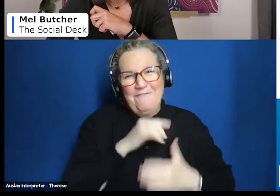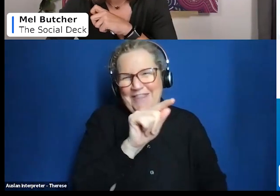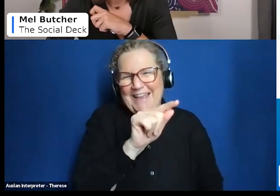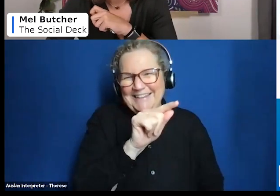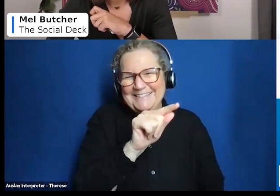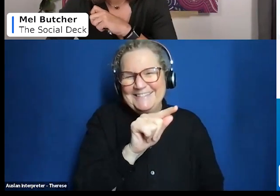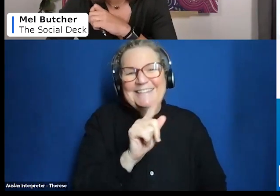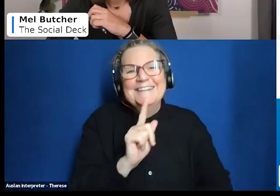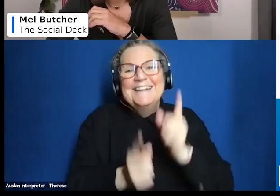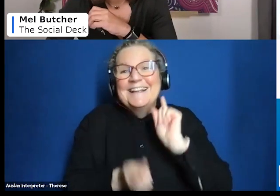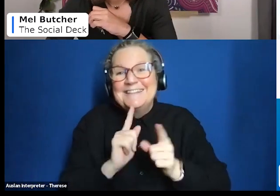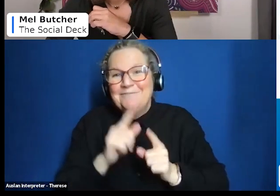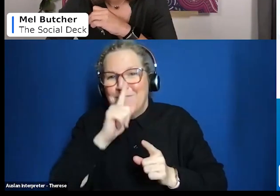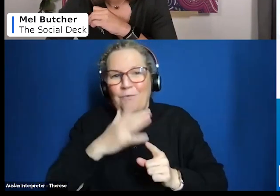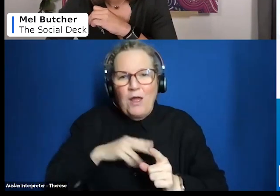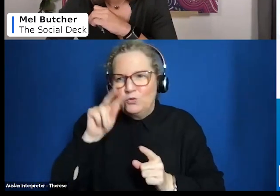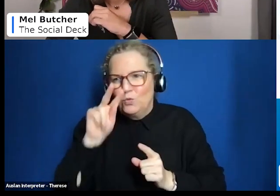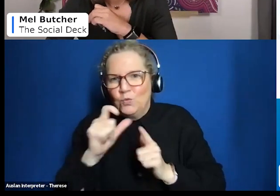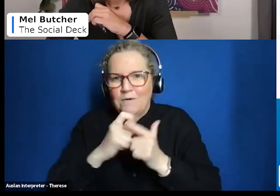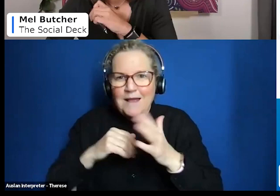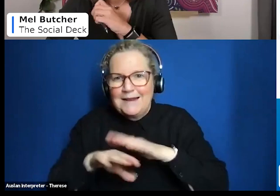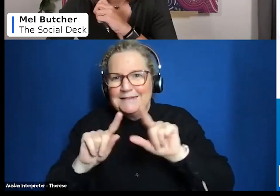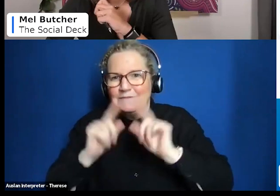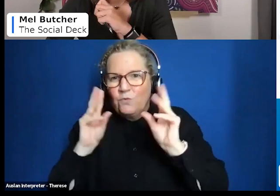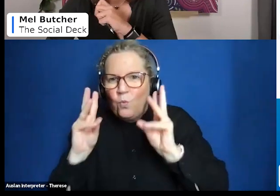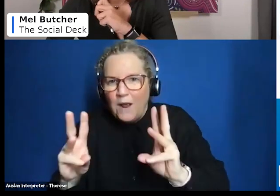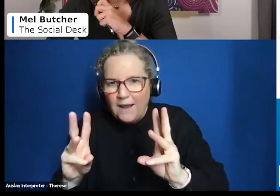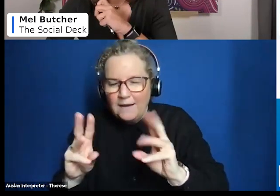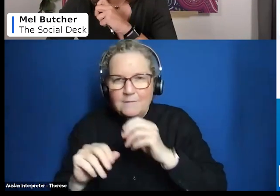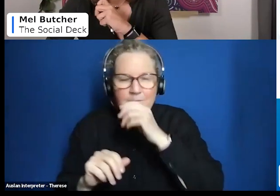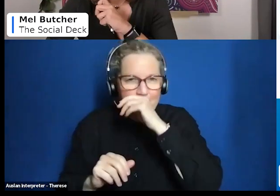data in a slightly different way or be informed of outcomes in a different way, and that's an aspect